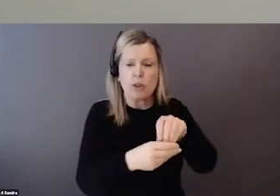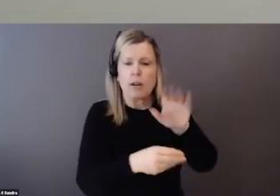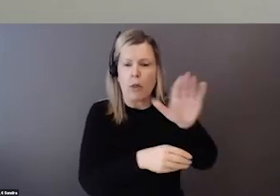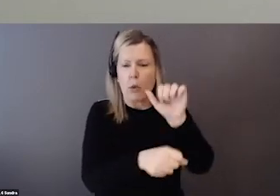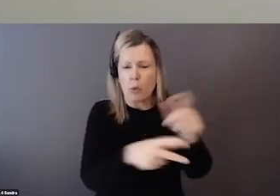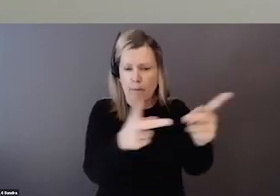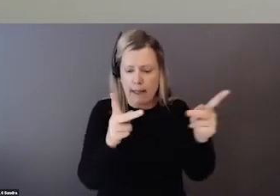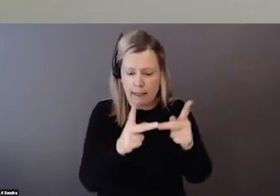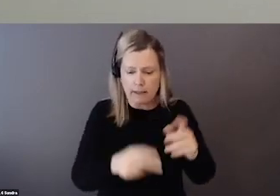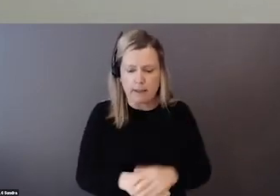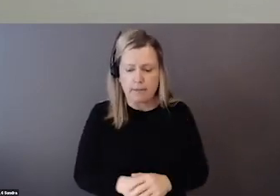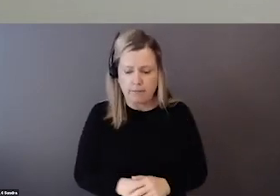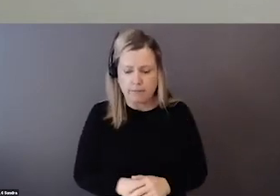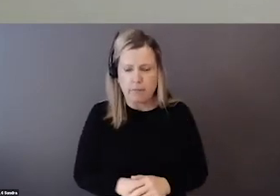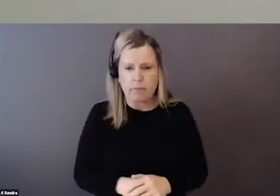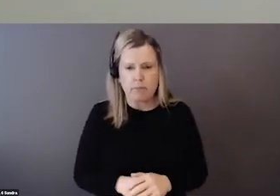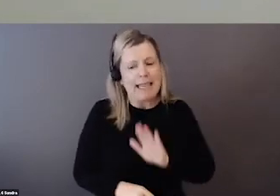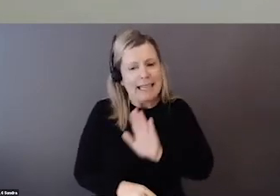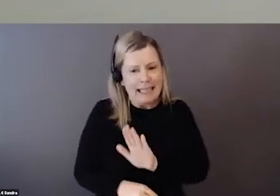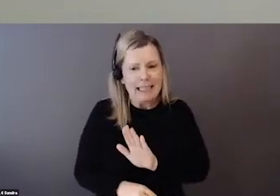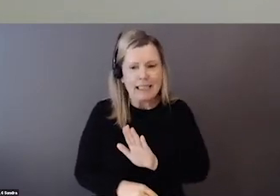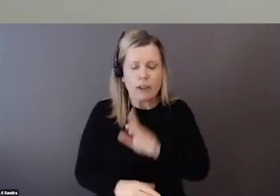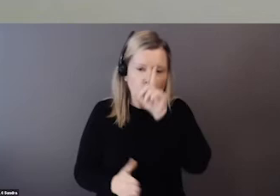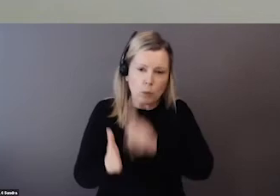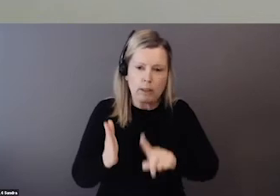with a focus on sensory and visual processing disabilities.